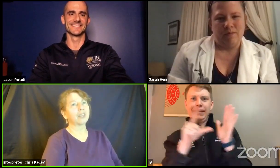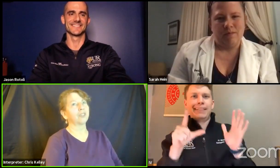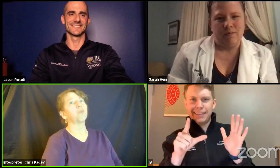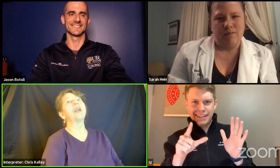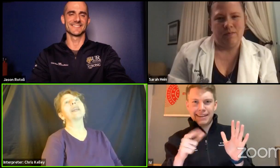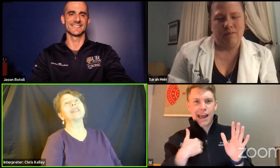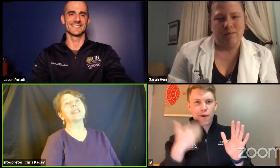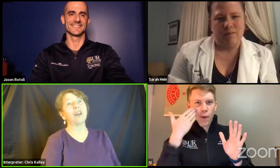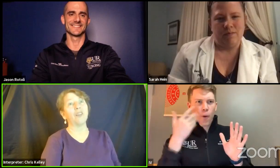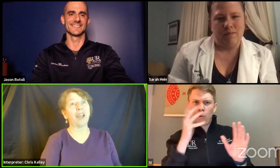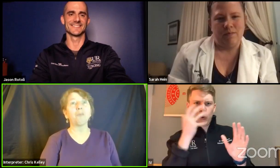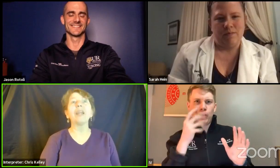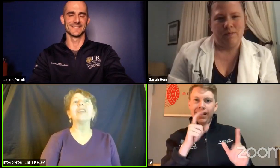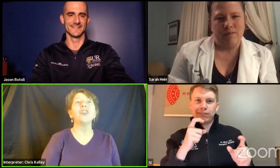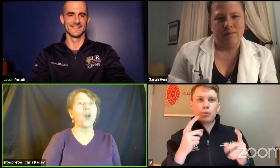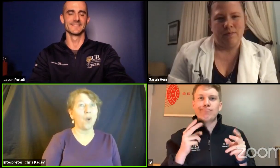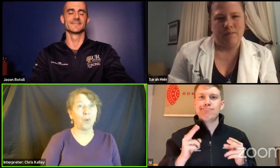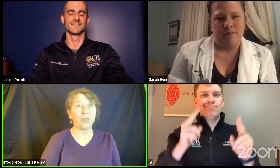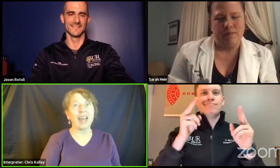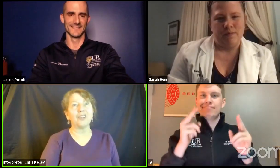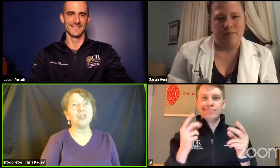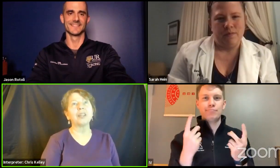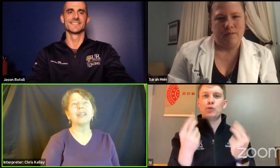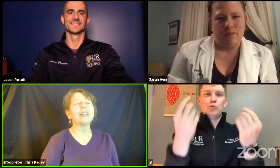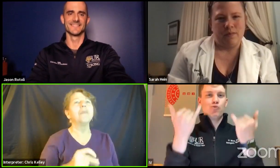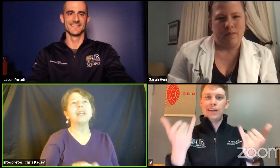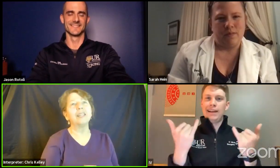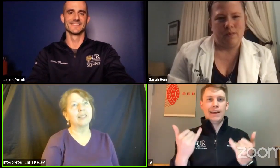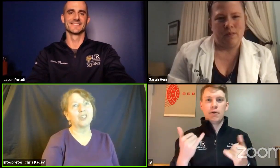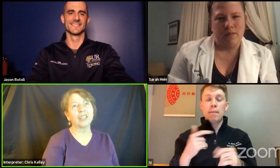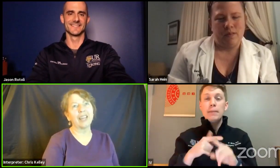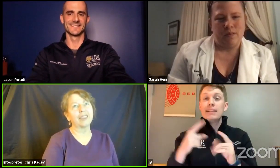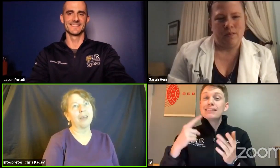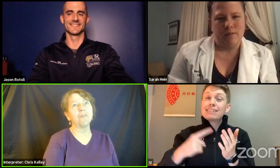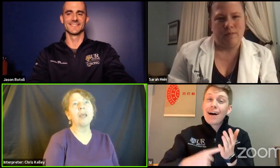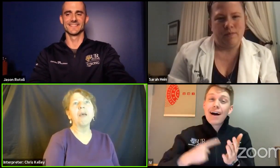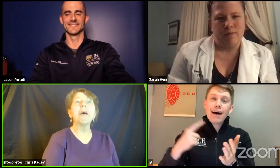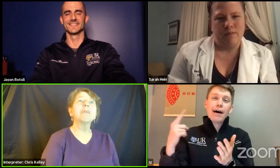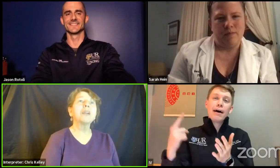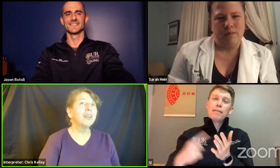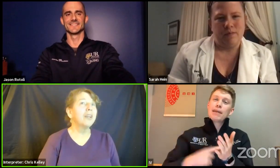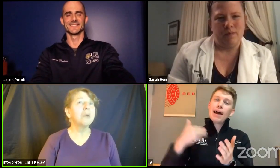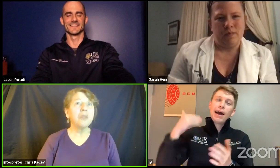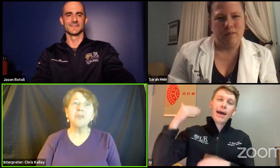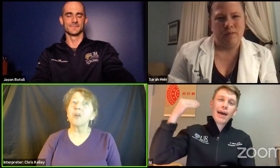And they say, oh, I just have a little bit of chest pain, it's no big deal. And it's like okay